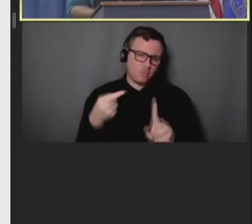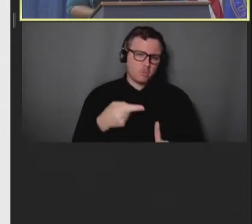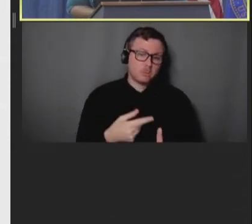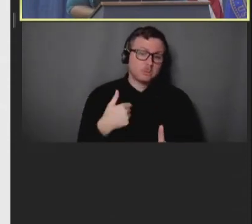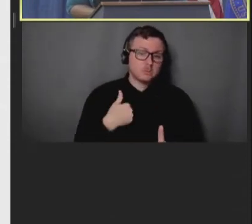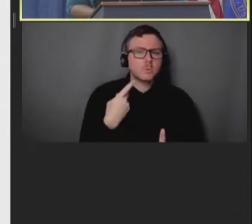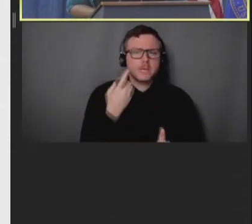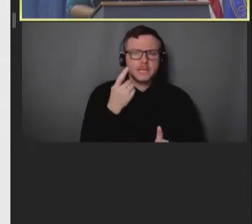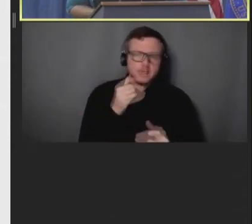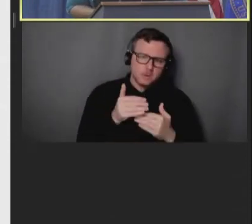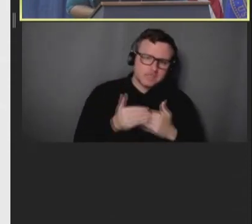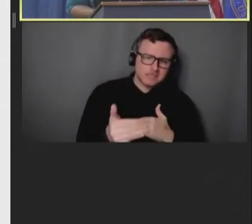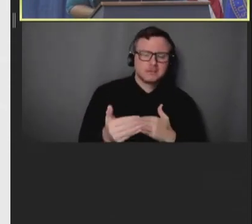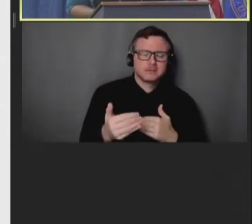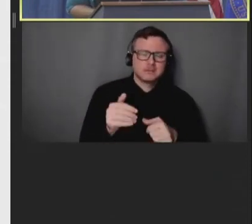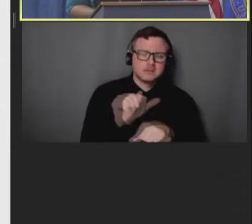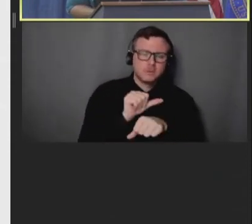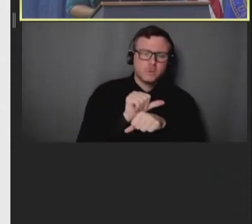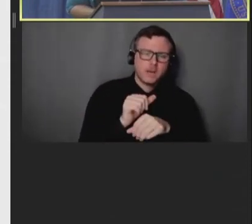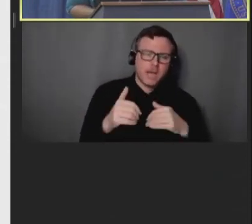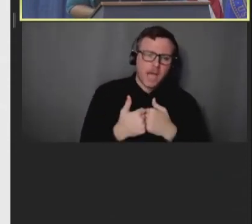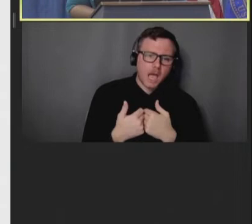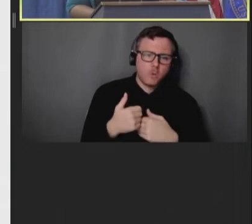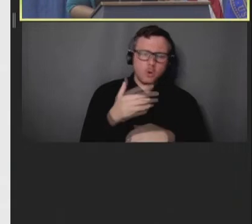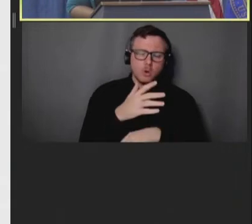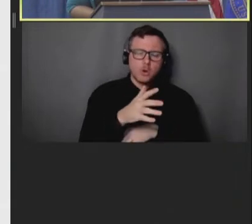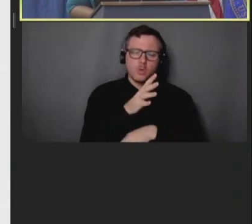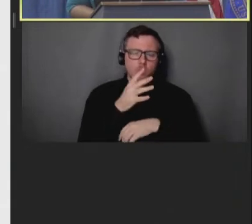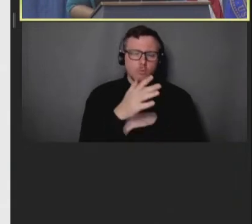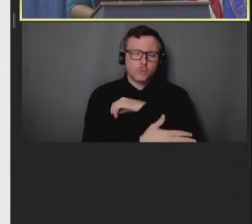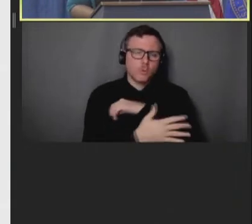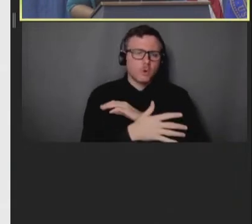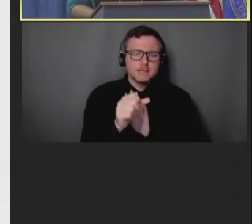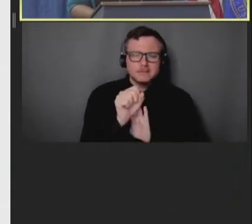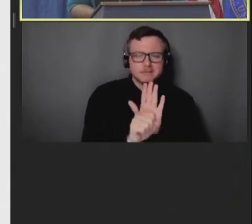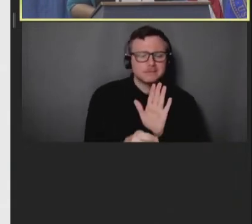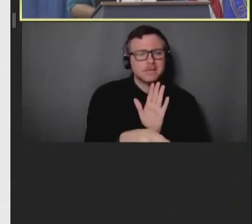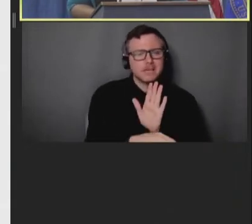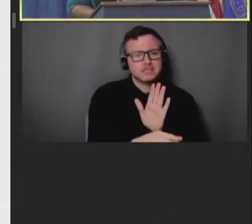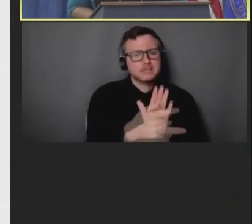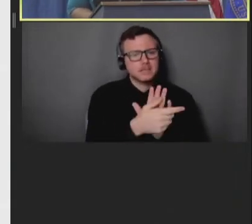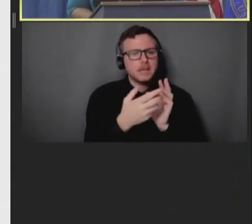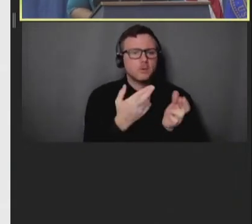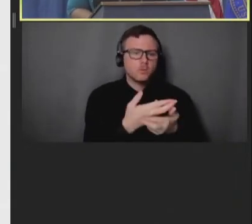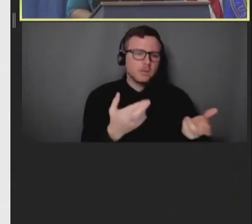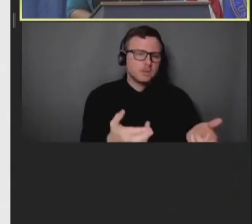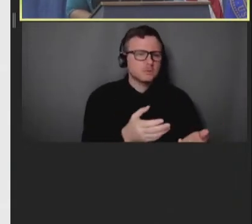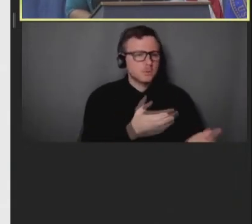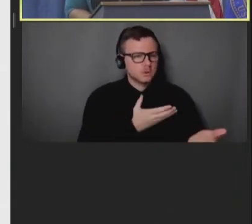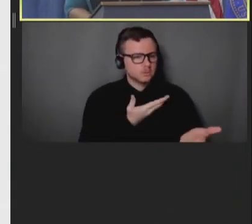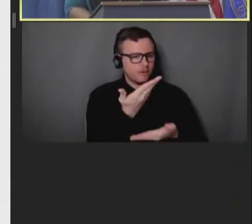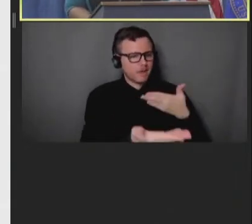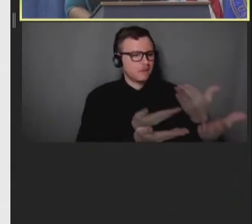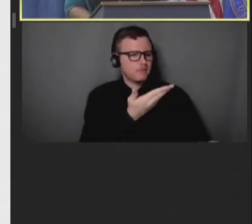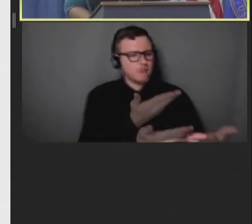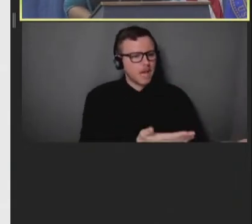through how we get our rural states resourced at the same rates as our urban areas. Thank you.